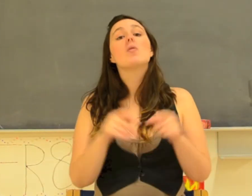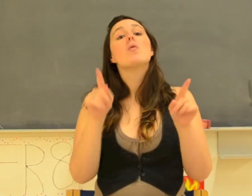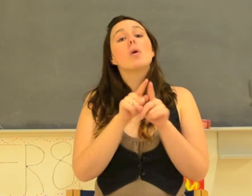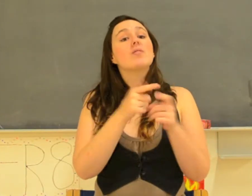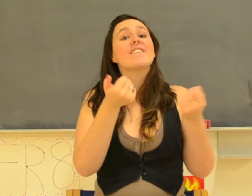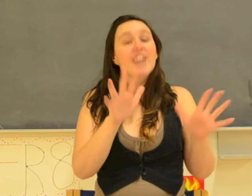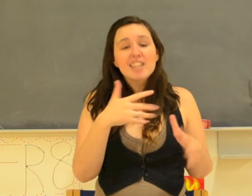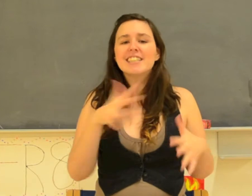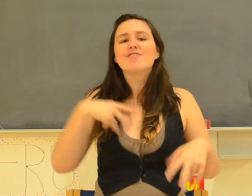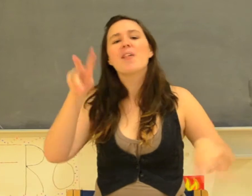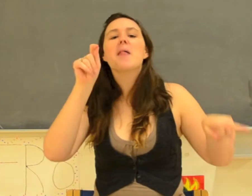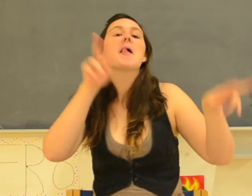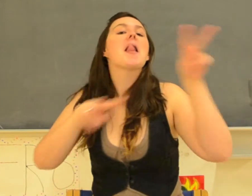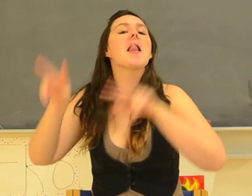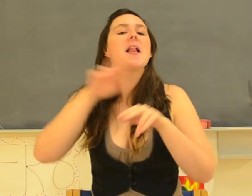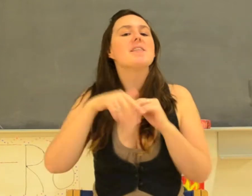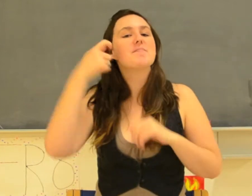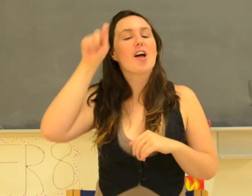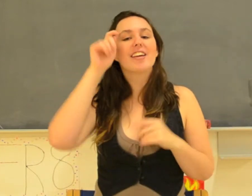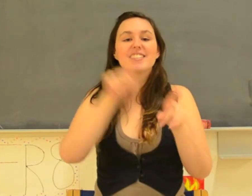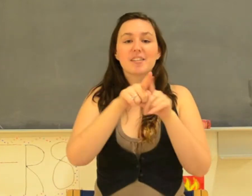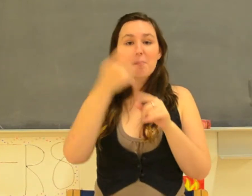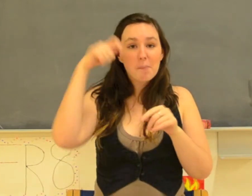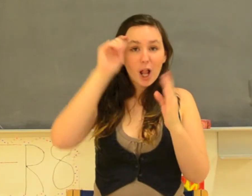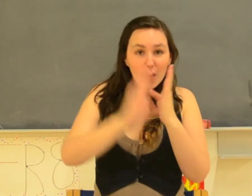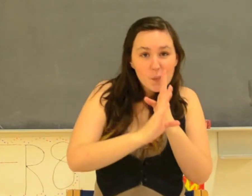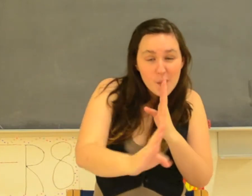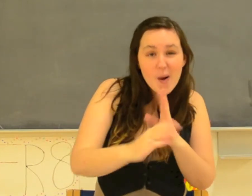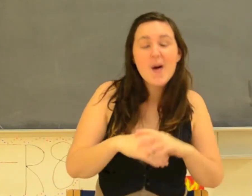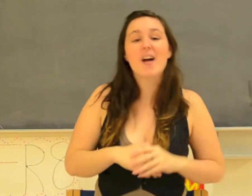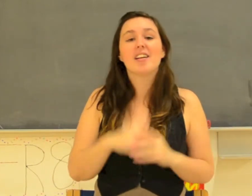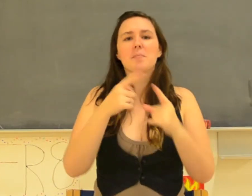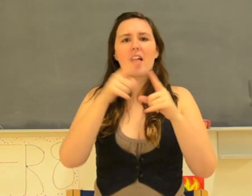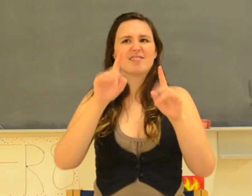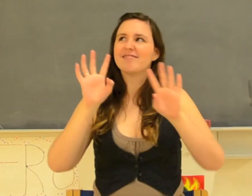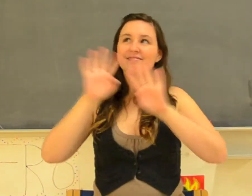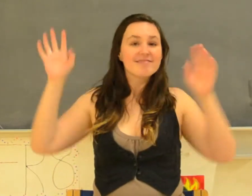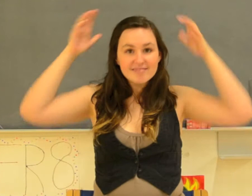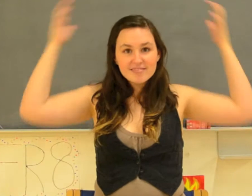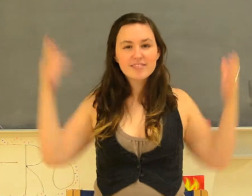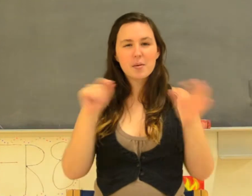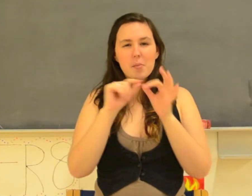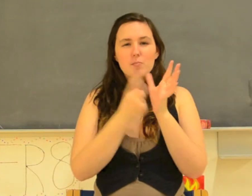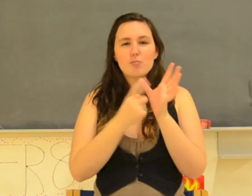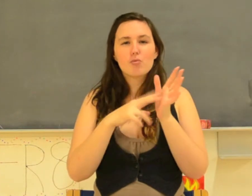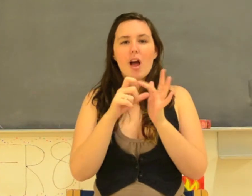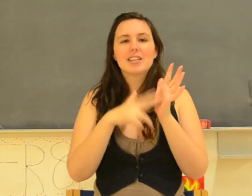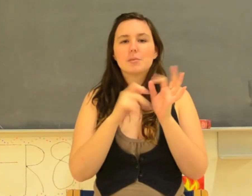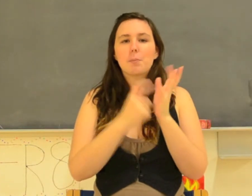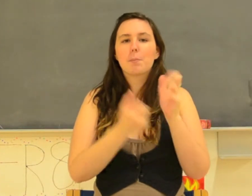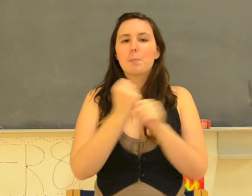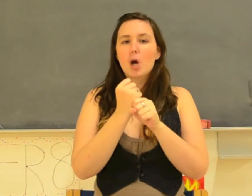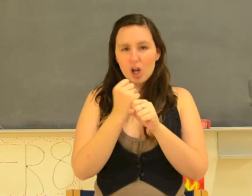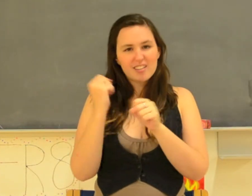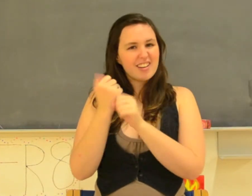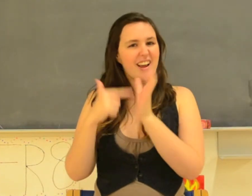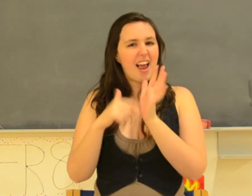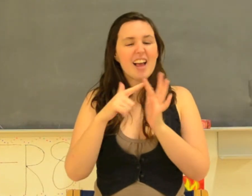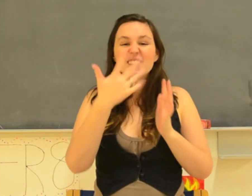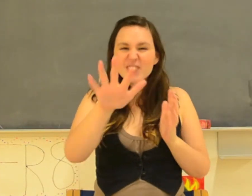We also did a bit of sightseeing around Berlin such as the Berlin Wall and Brandenburg Gate in which you've perhaps